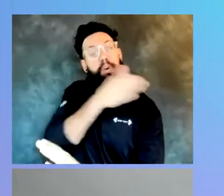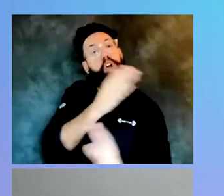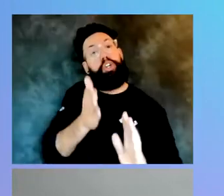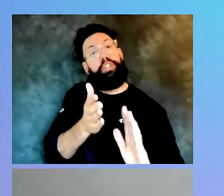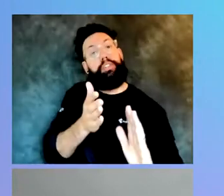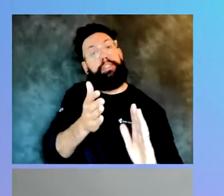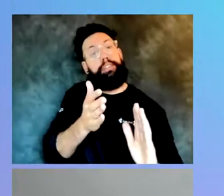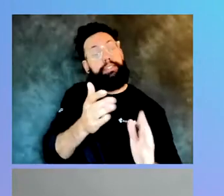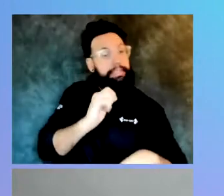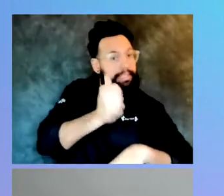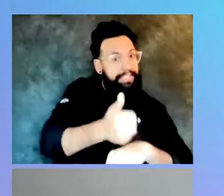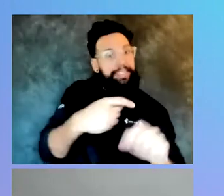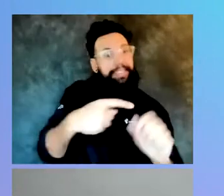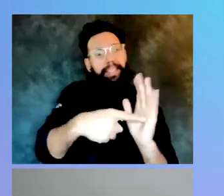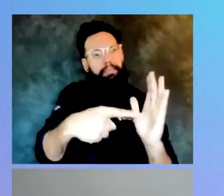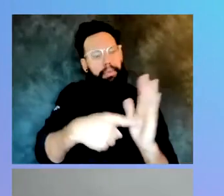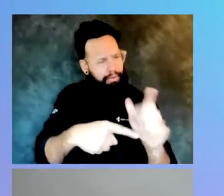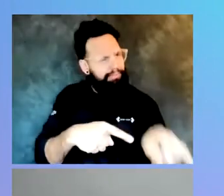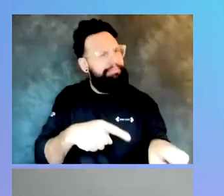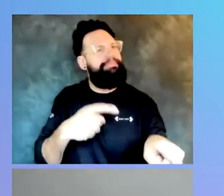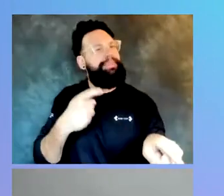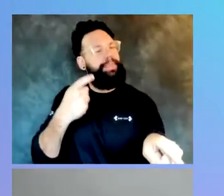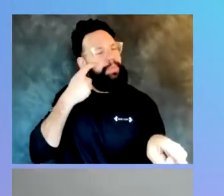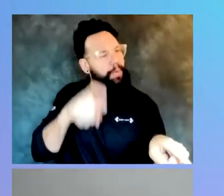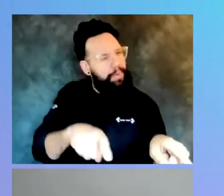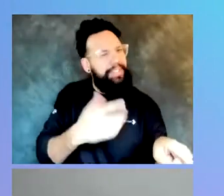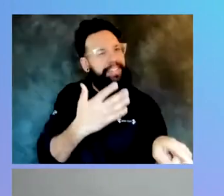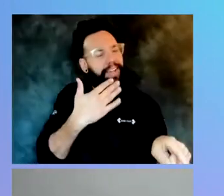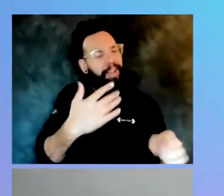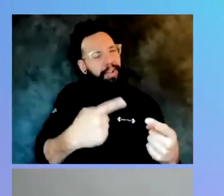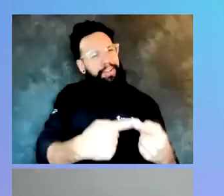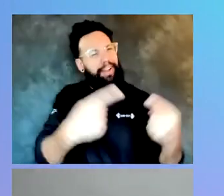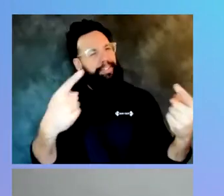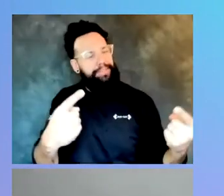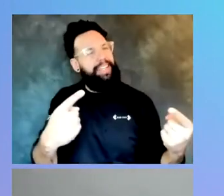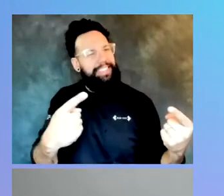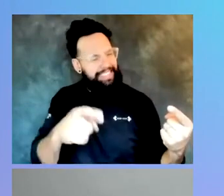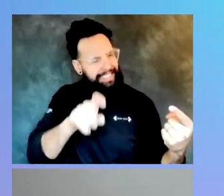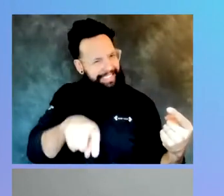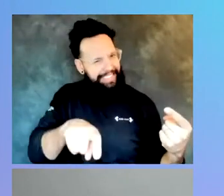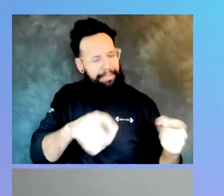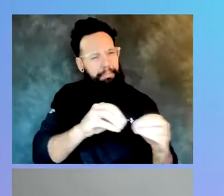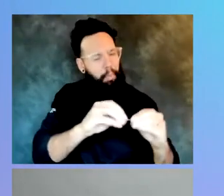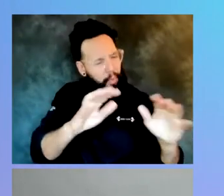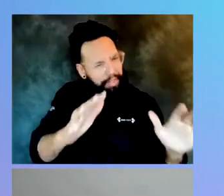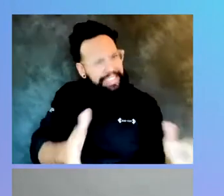And that was the first thing I noticed. I said, Jesse, I can't read this. Let's let's bump that